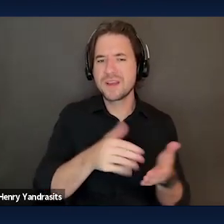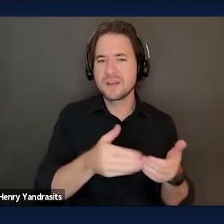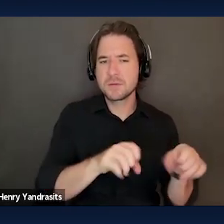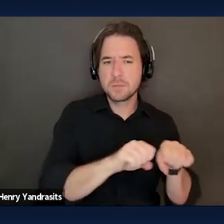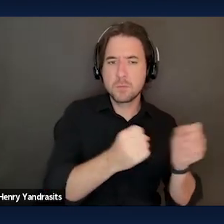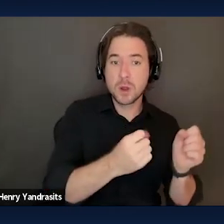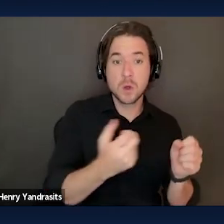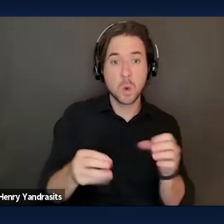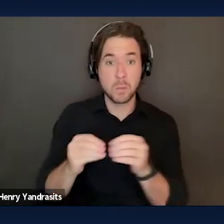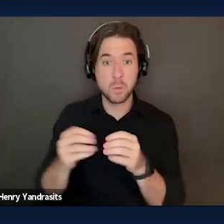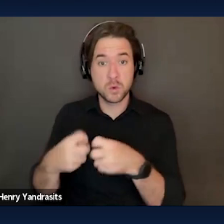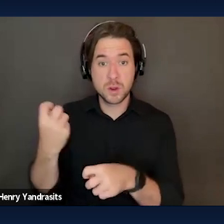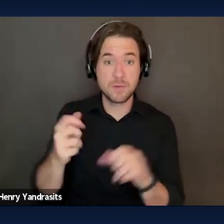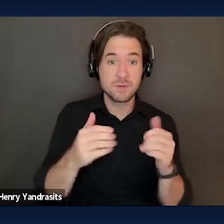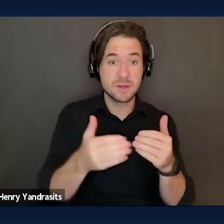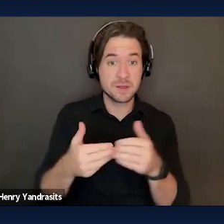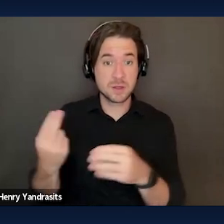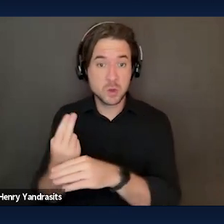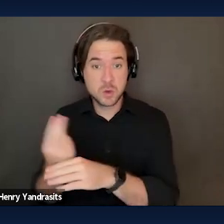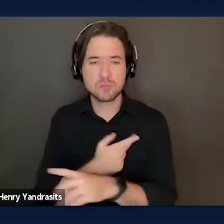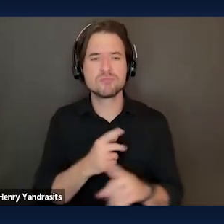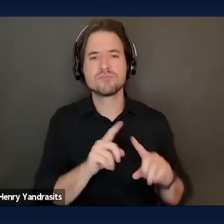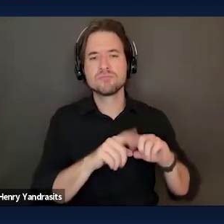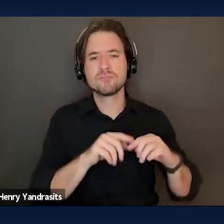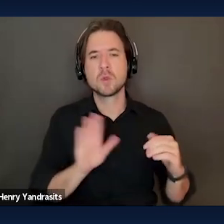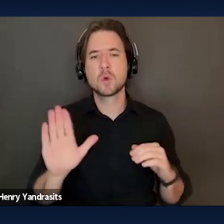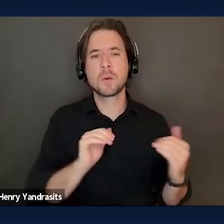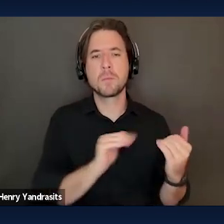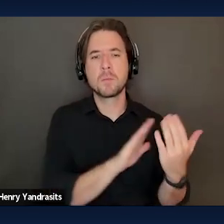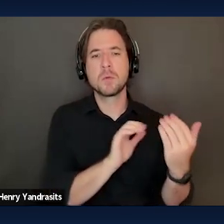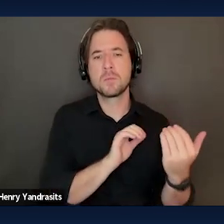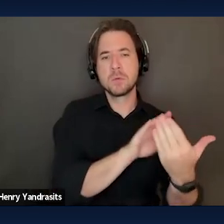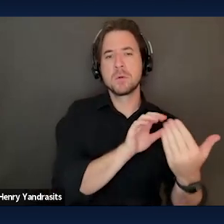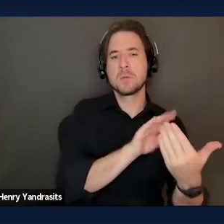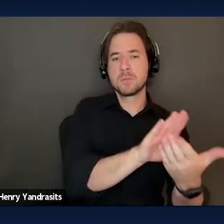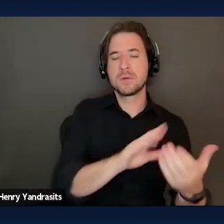And that there's different approaches. that are appropriate for different.